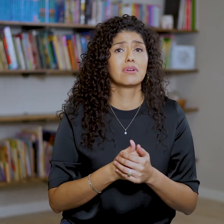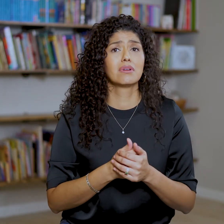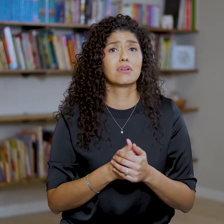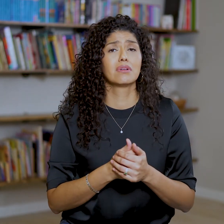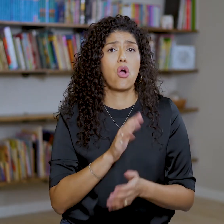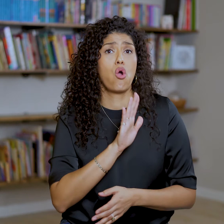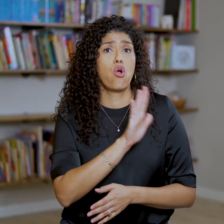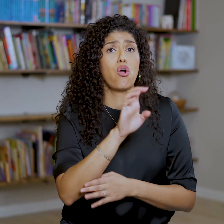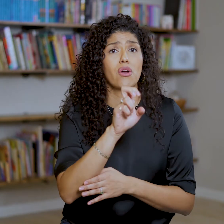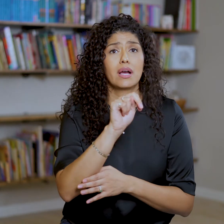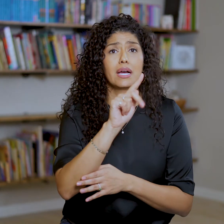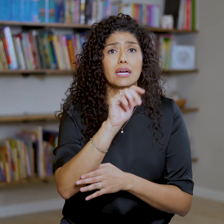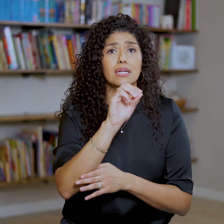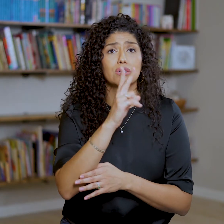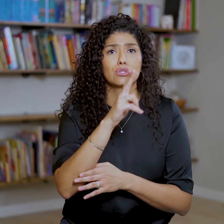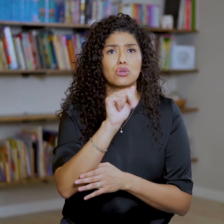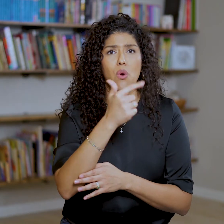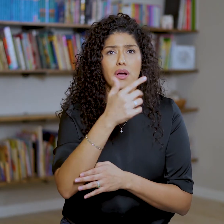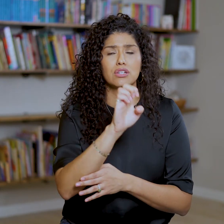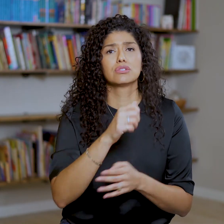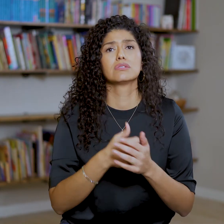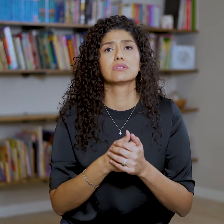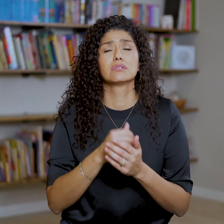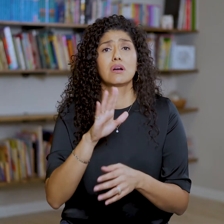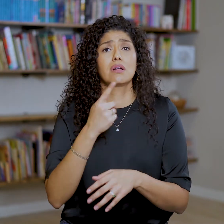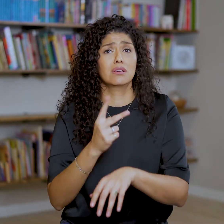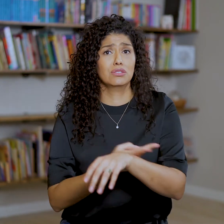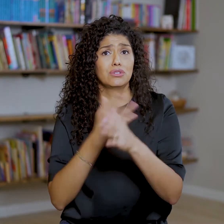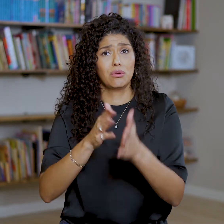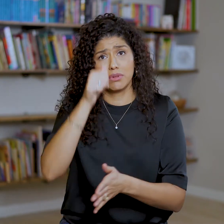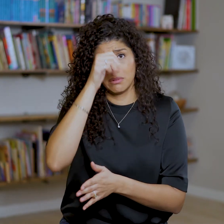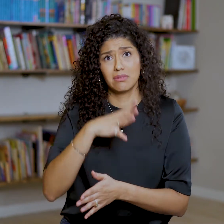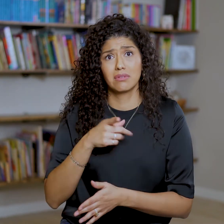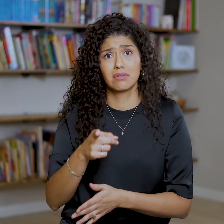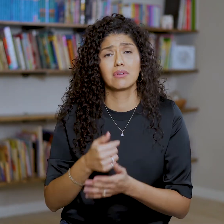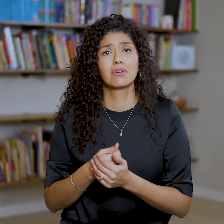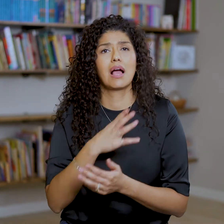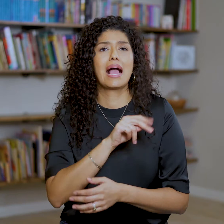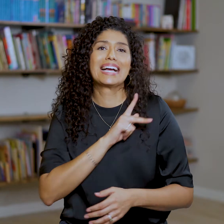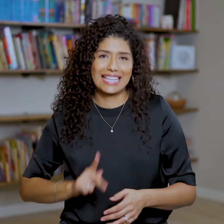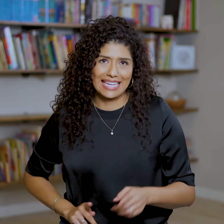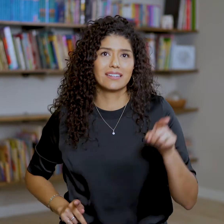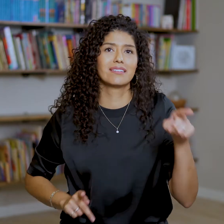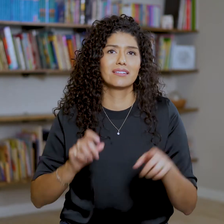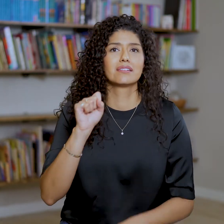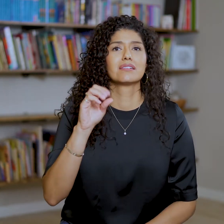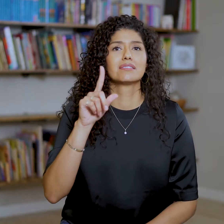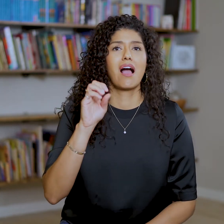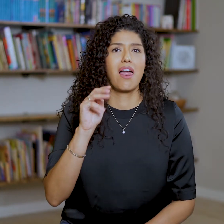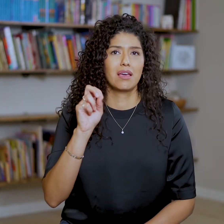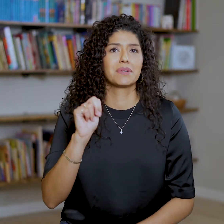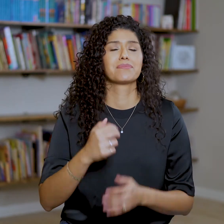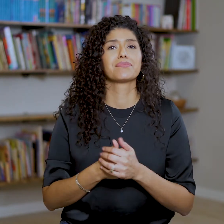her entourage, the shepherd, and King Solomon.